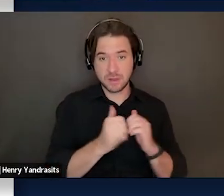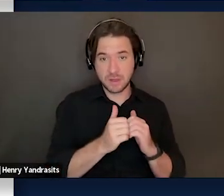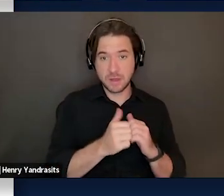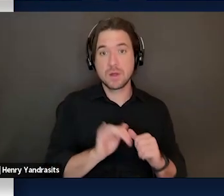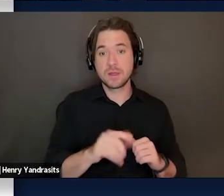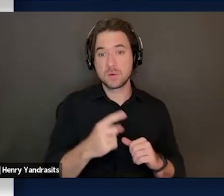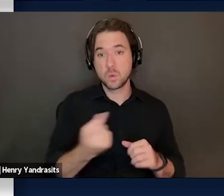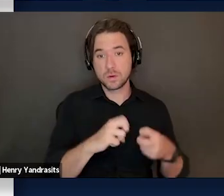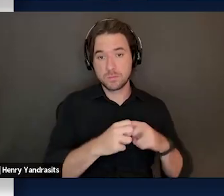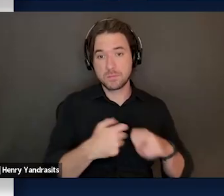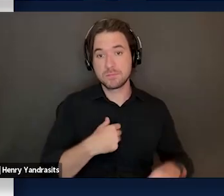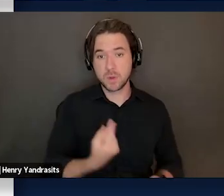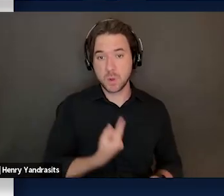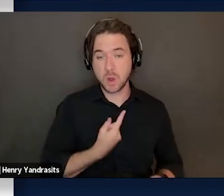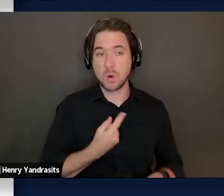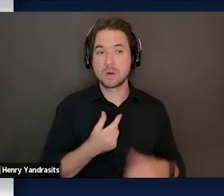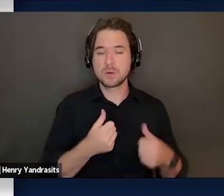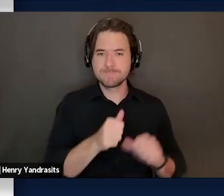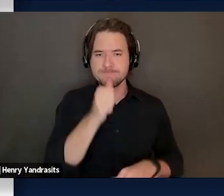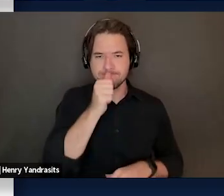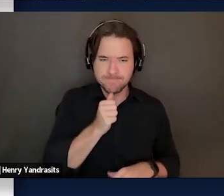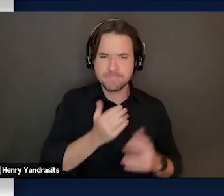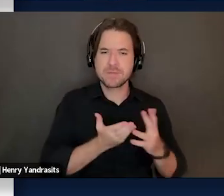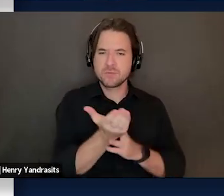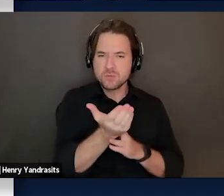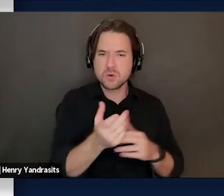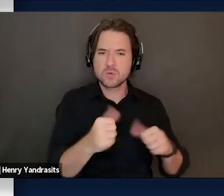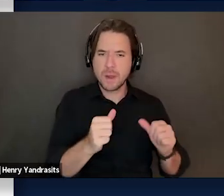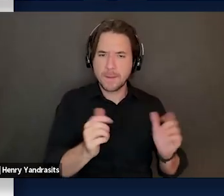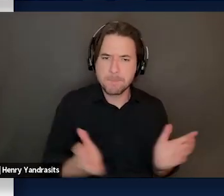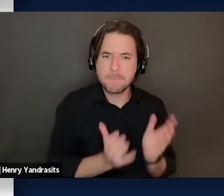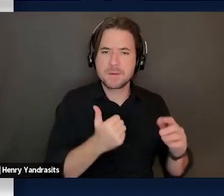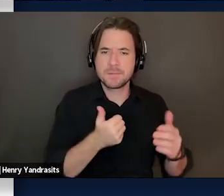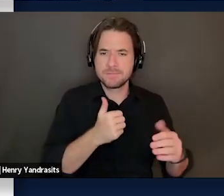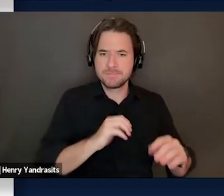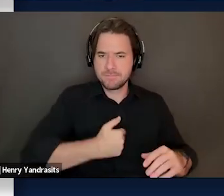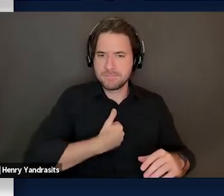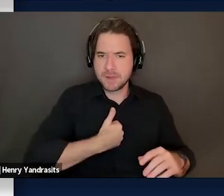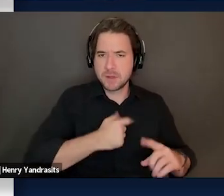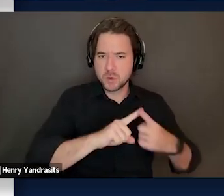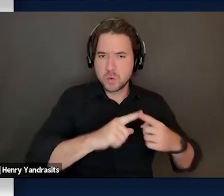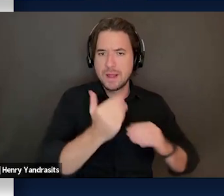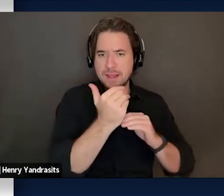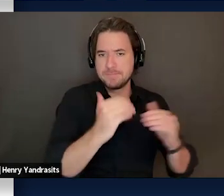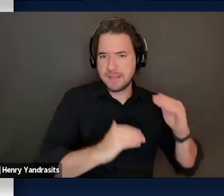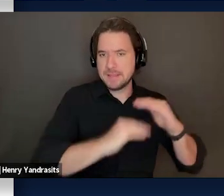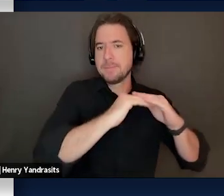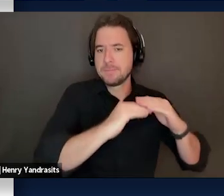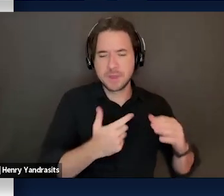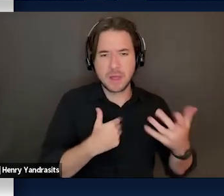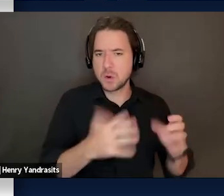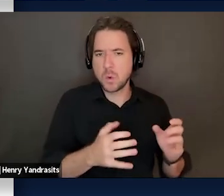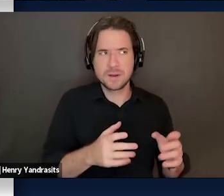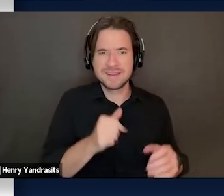that's one of the problems, is I'm always pushing through, pushing myself to the limit, because I don't want to not be a strong Black woman. So it's funny to me, because they're like.